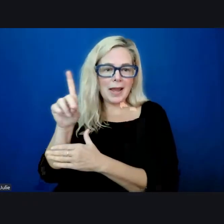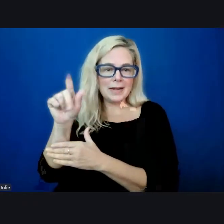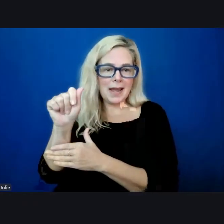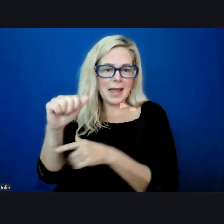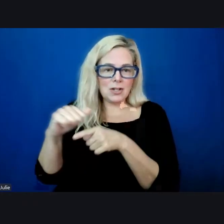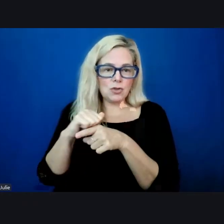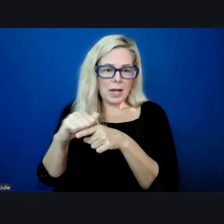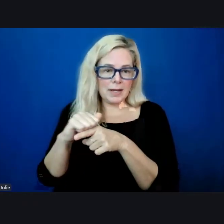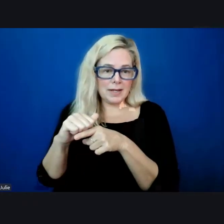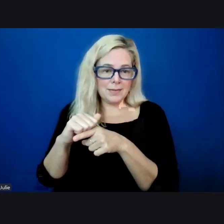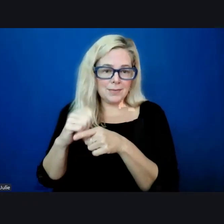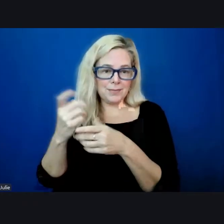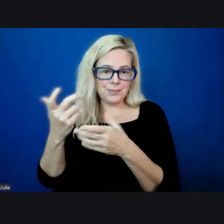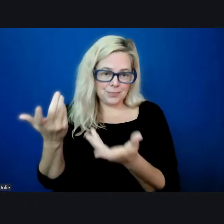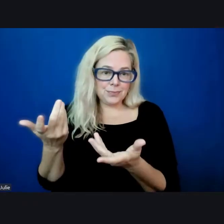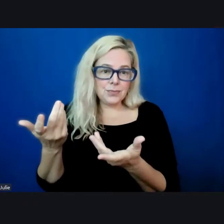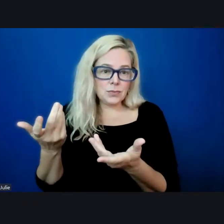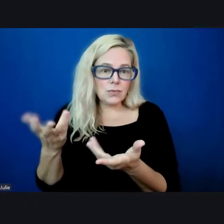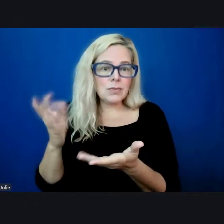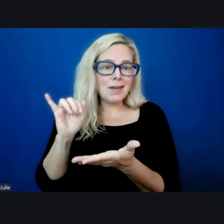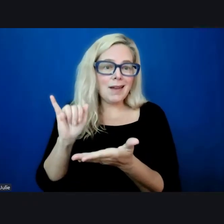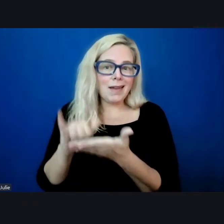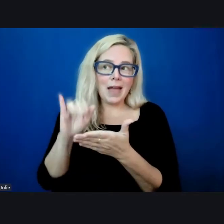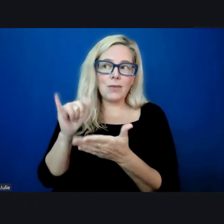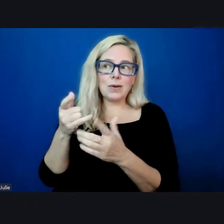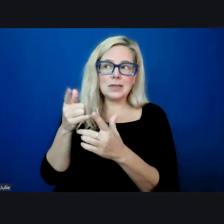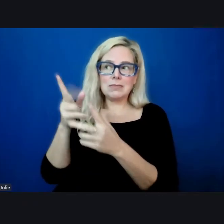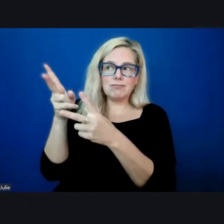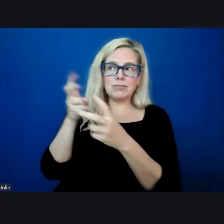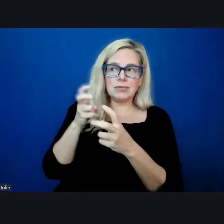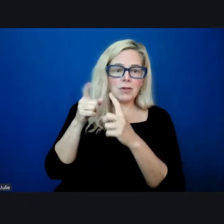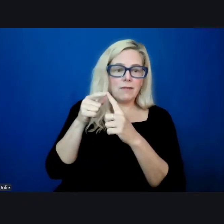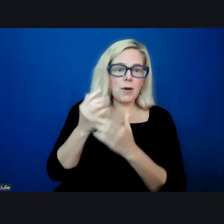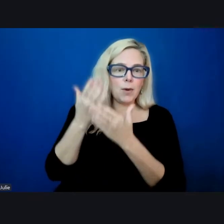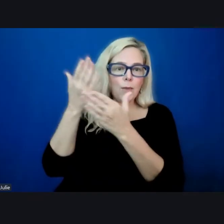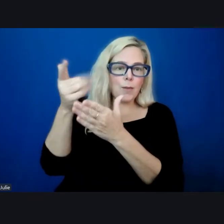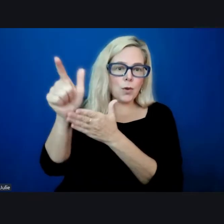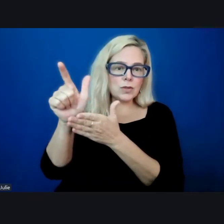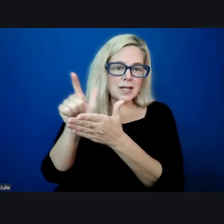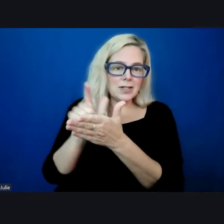York or legislate proposed legislation in New York. But the final thing I want to leave you